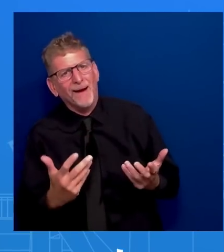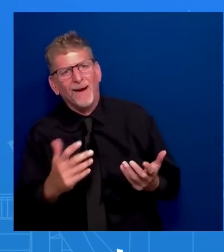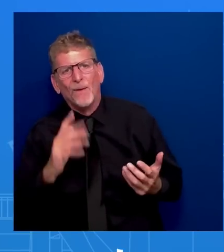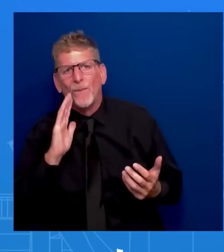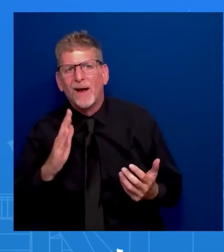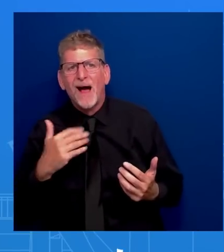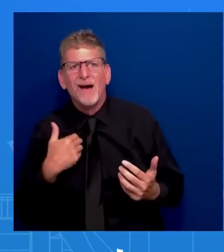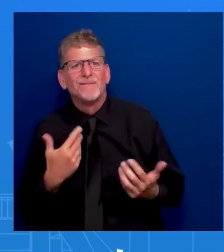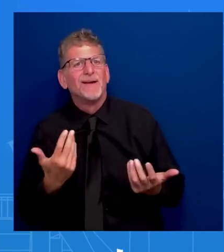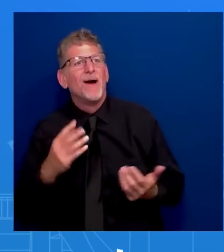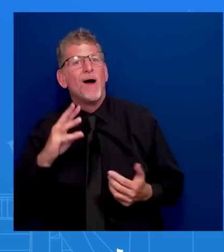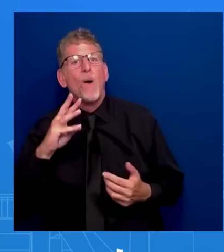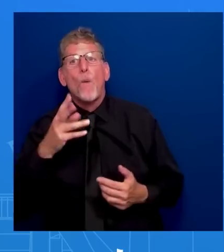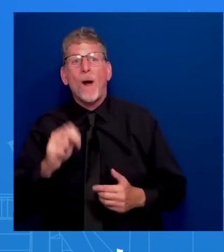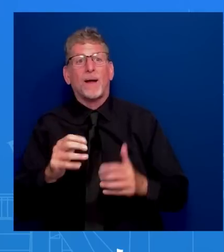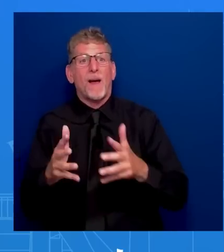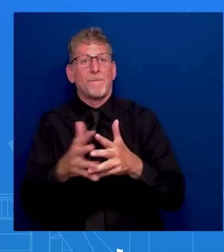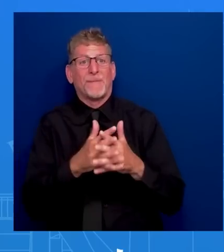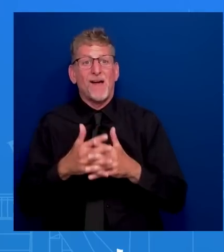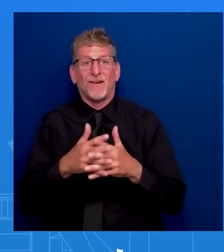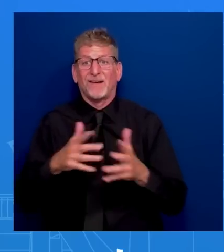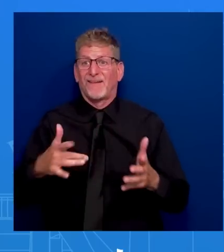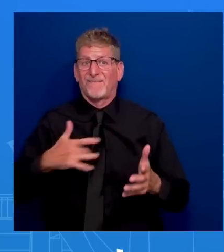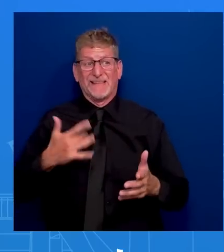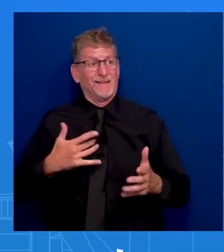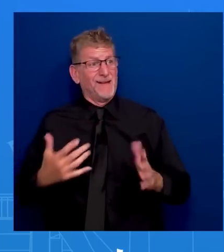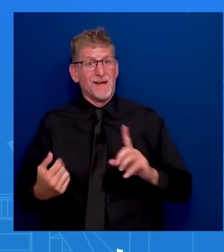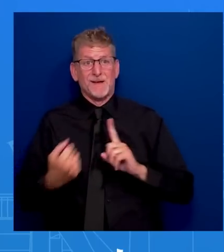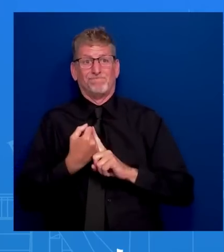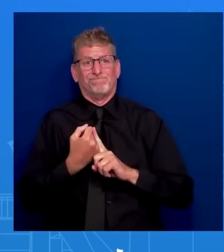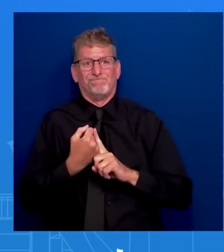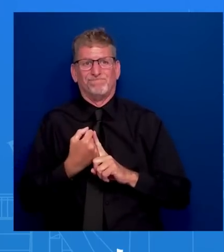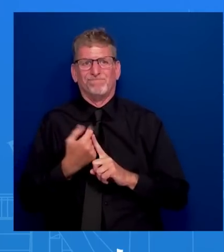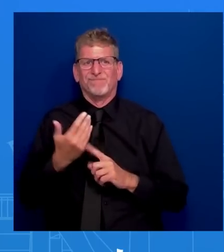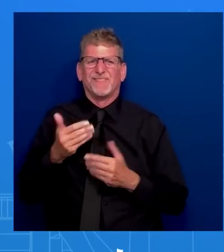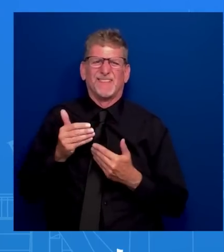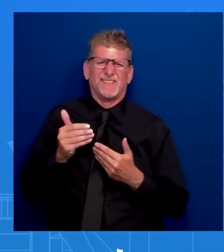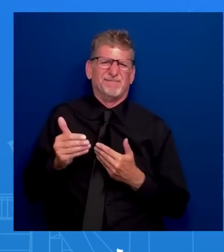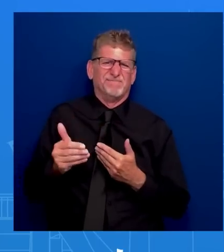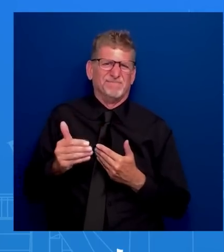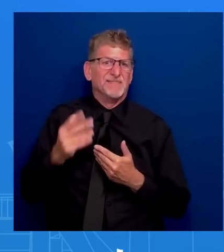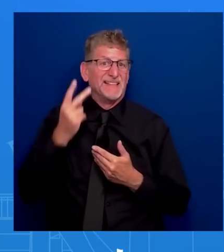We'll have details on that very soon. In the meantime, we're taking steps to set up the office